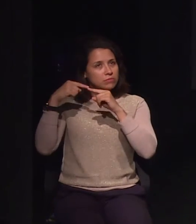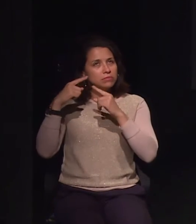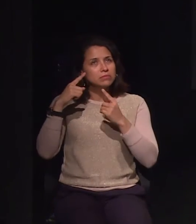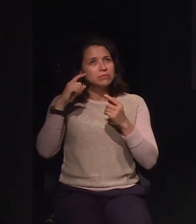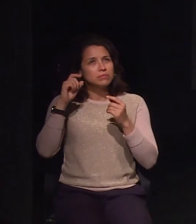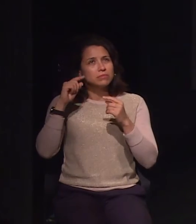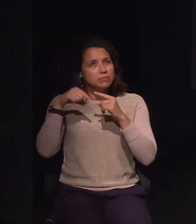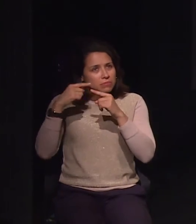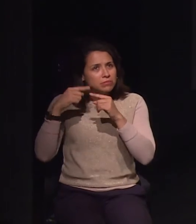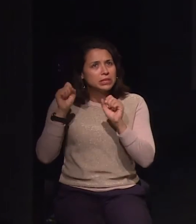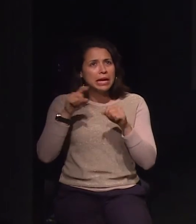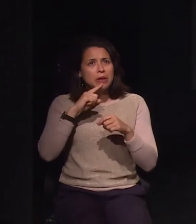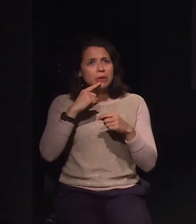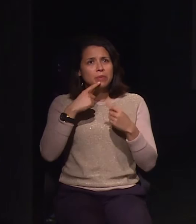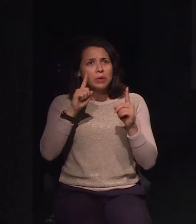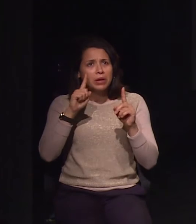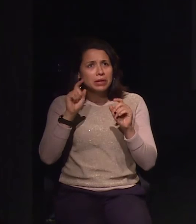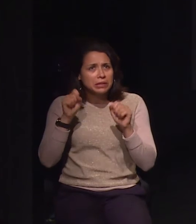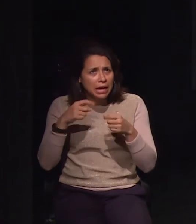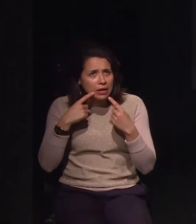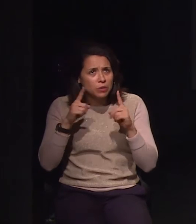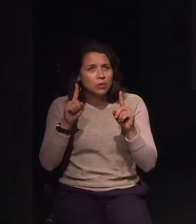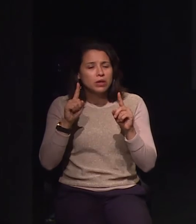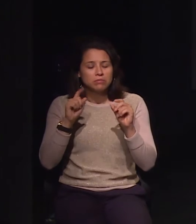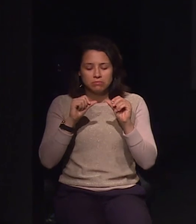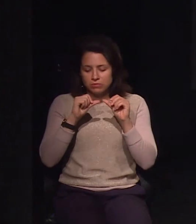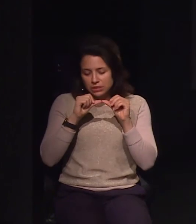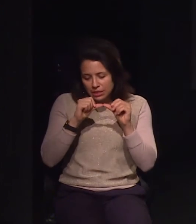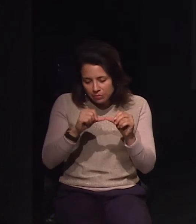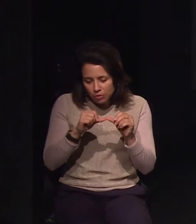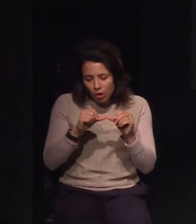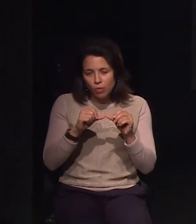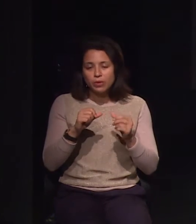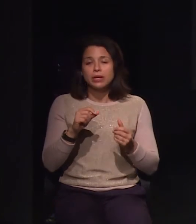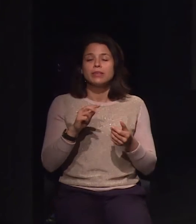this work, that keeps going, and that influences all of our choices.